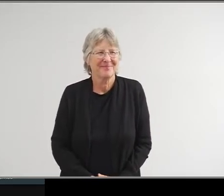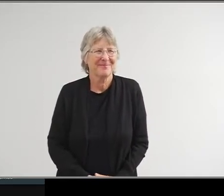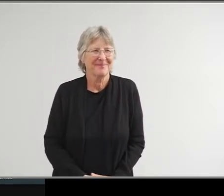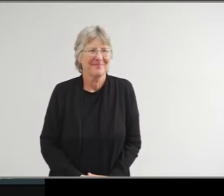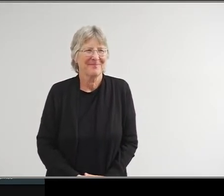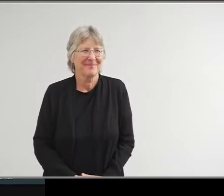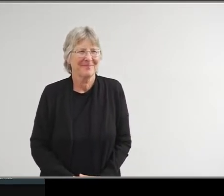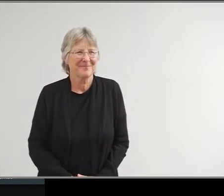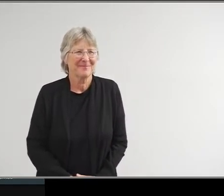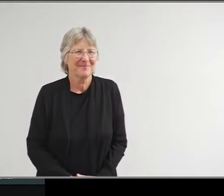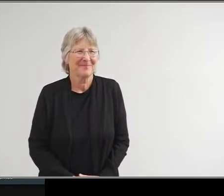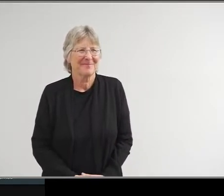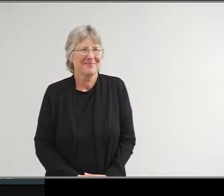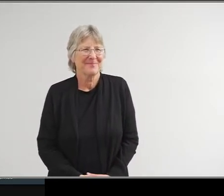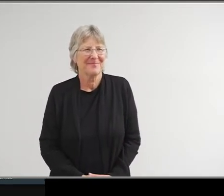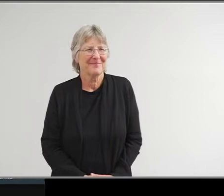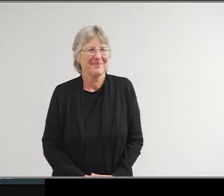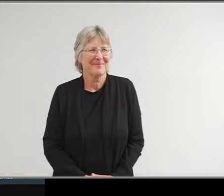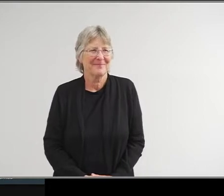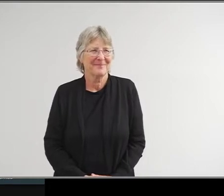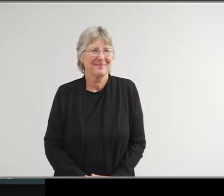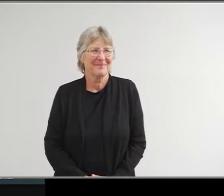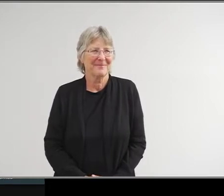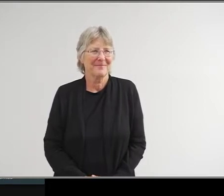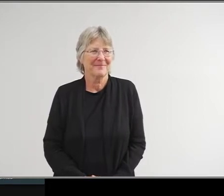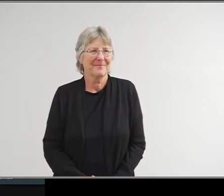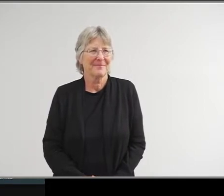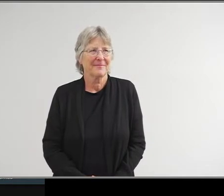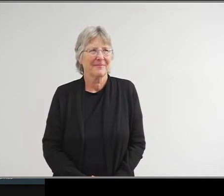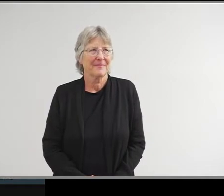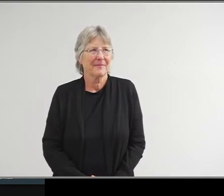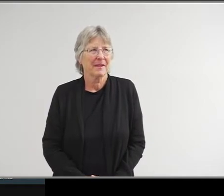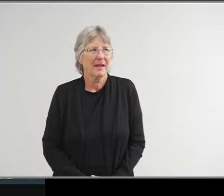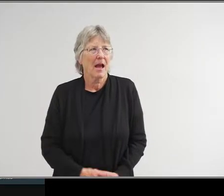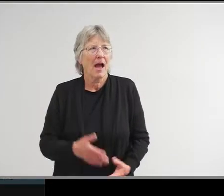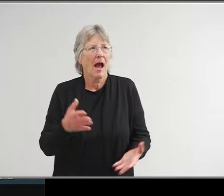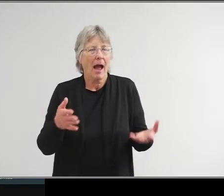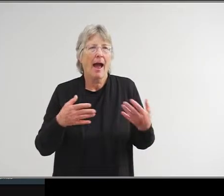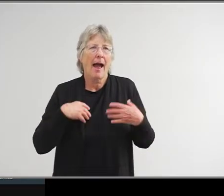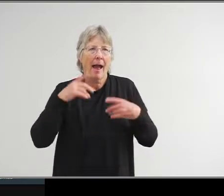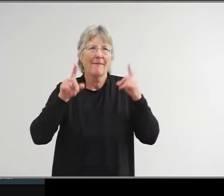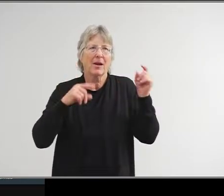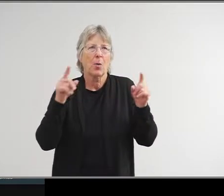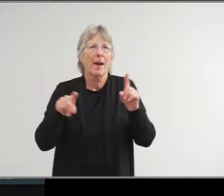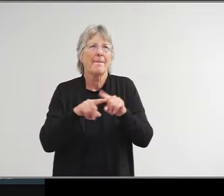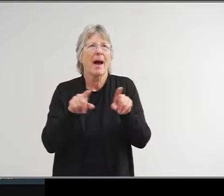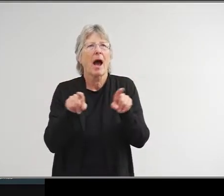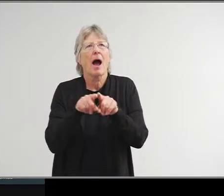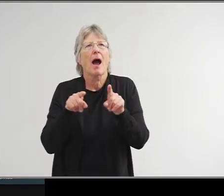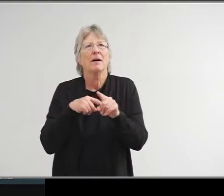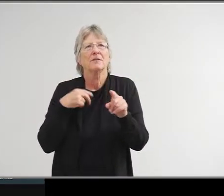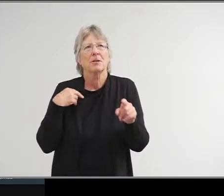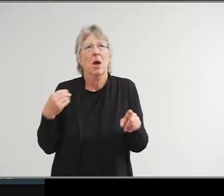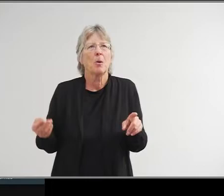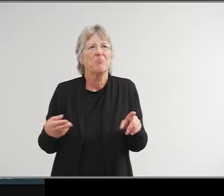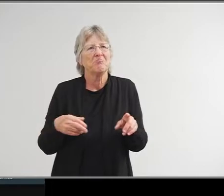but I wanna also reiterate some additional context, right? Some of that's been shared today.